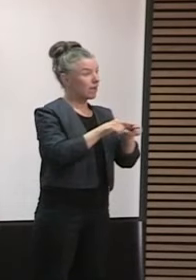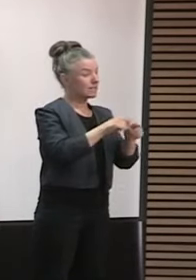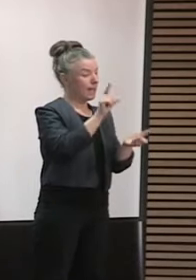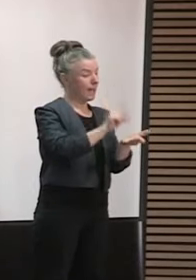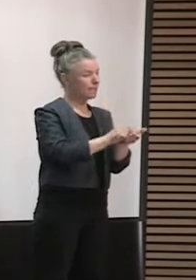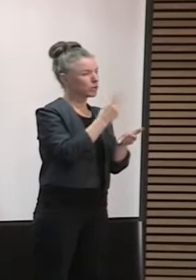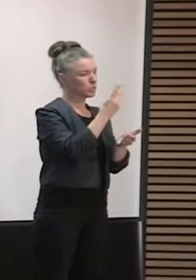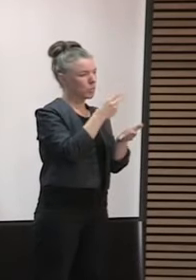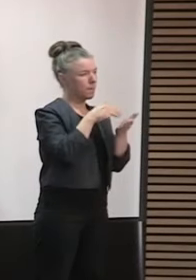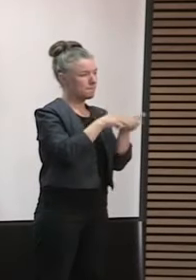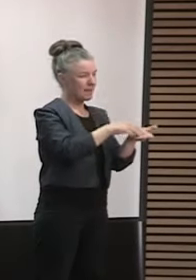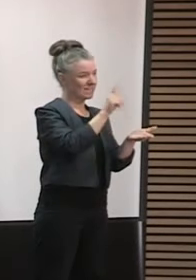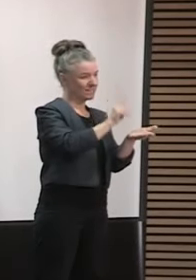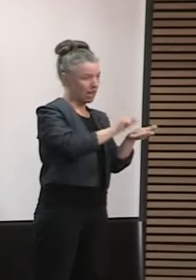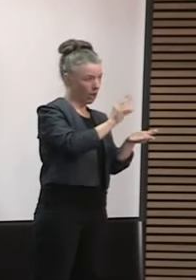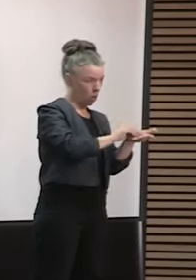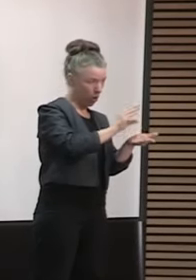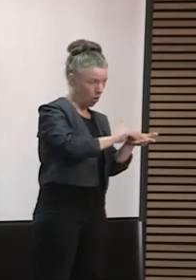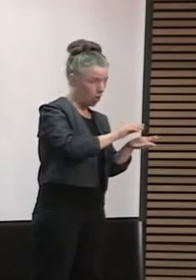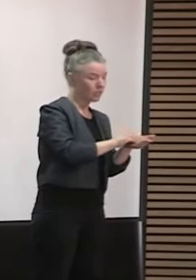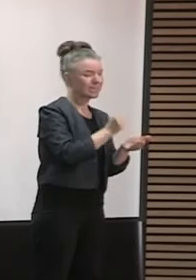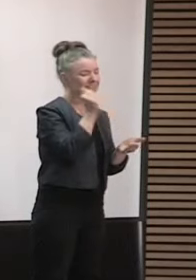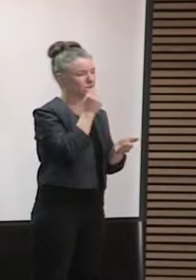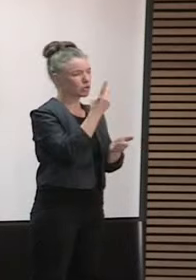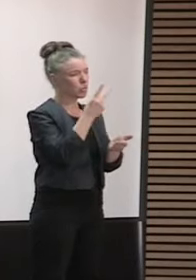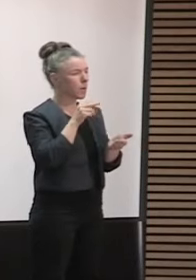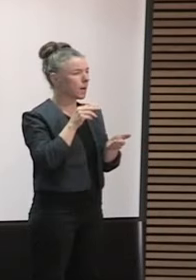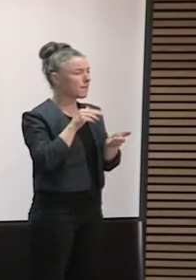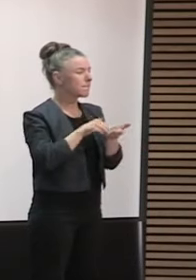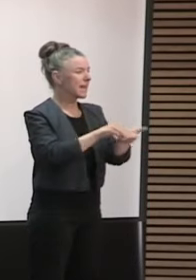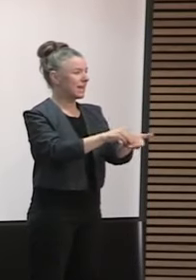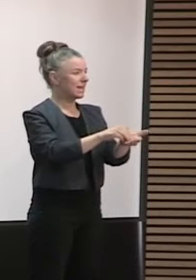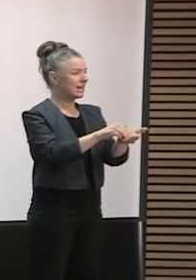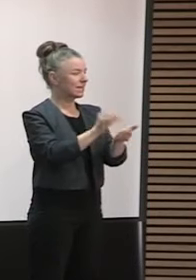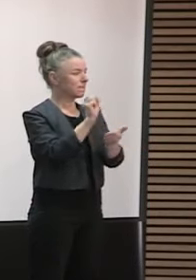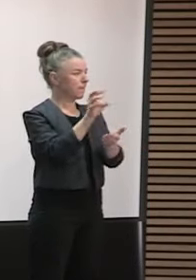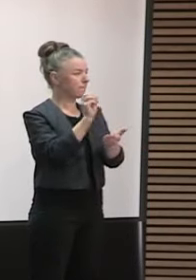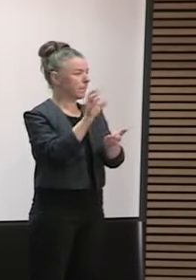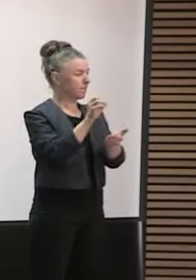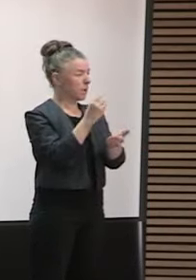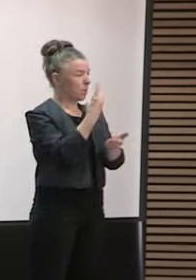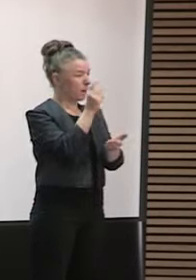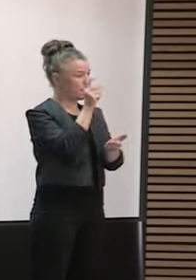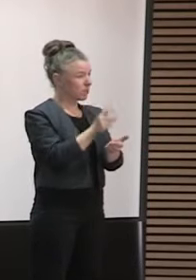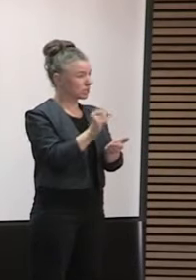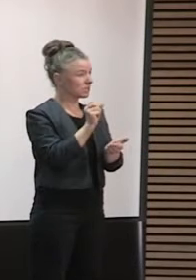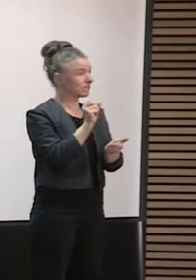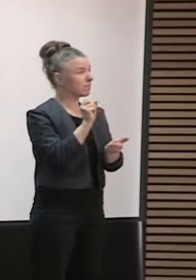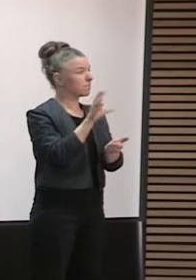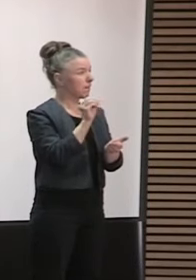or family members? From memory, they were family members. Let's double-check. I don't want to